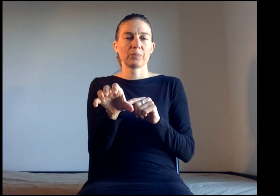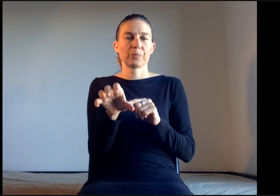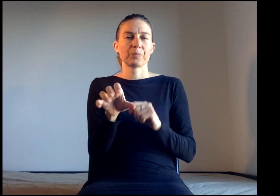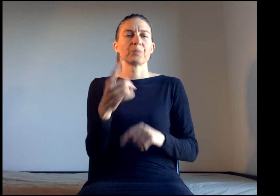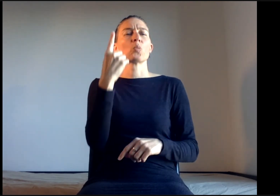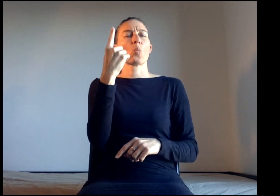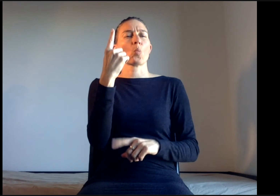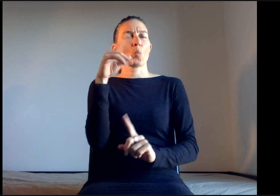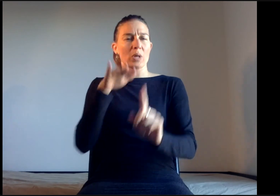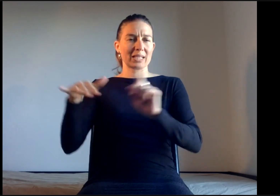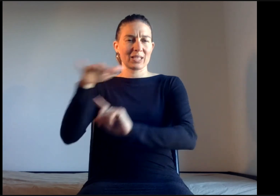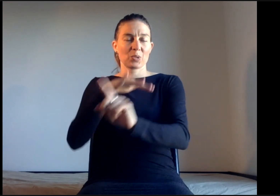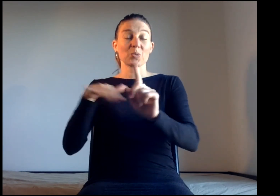and families in Europe.